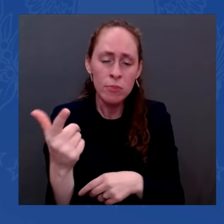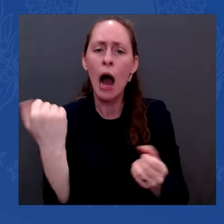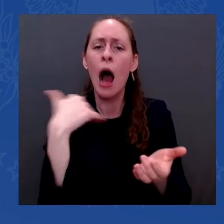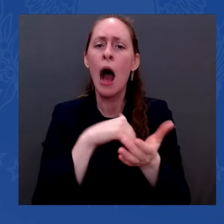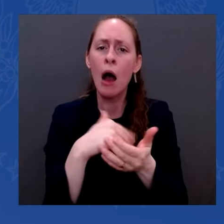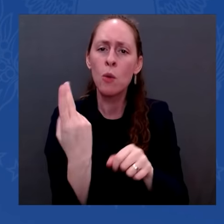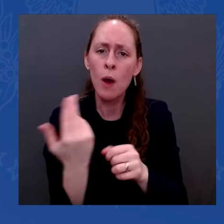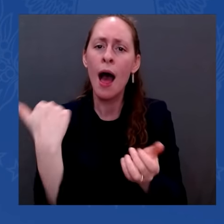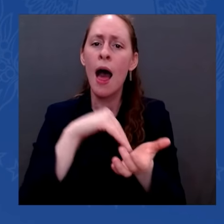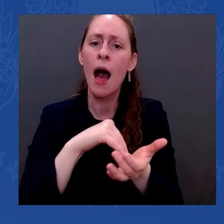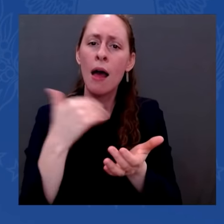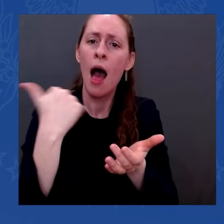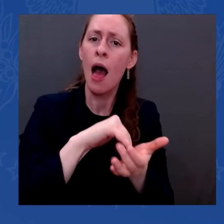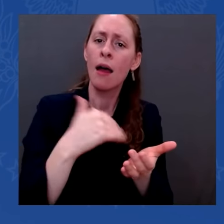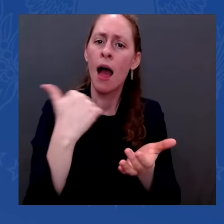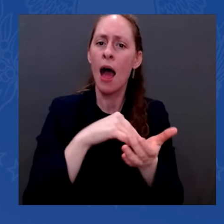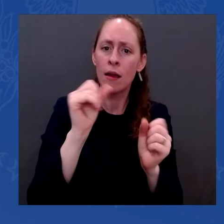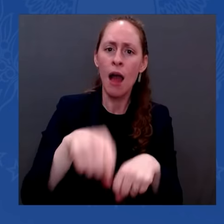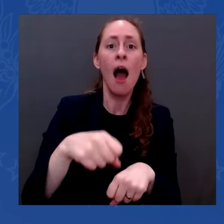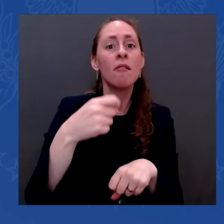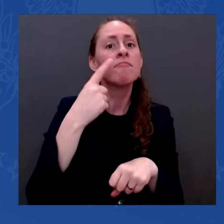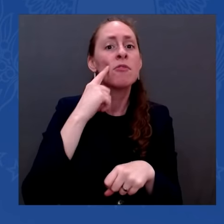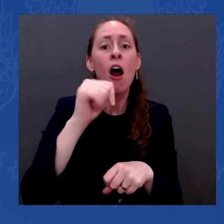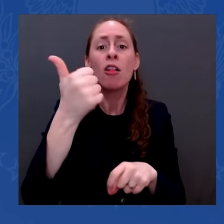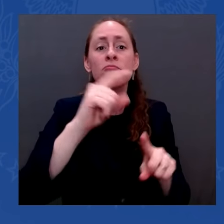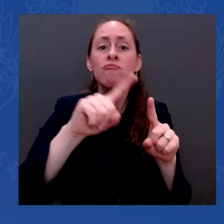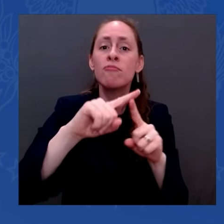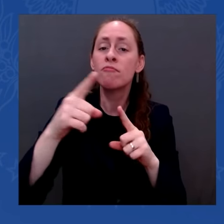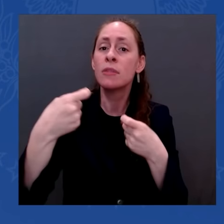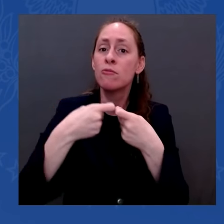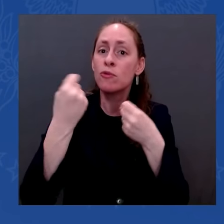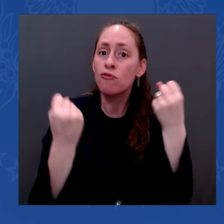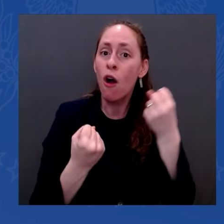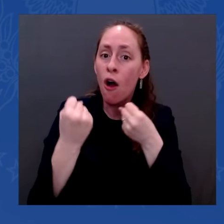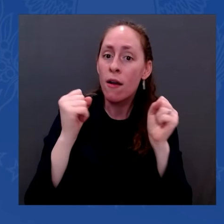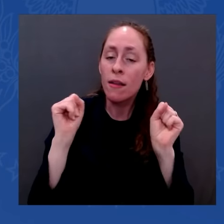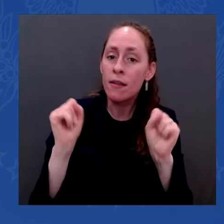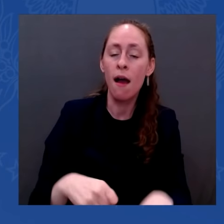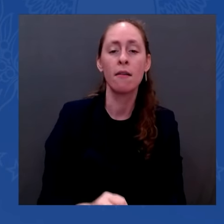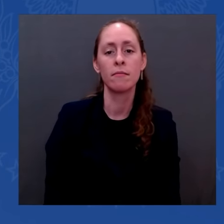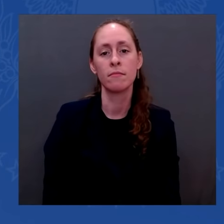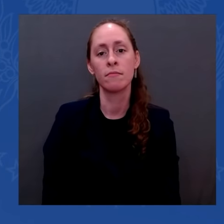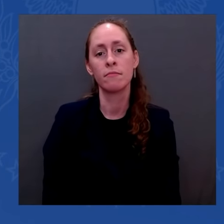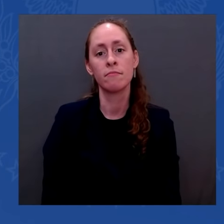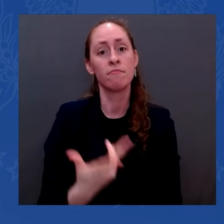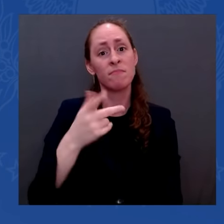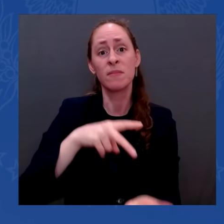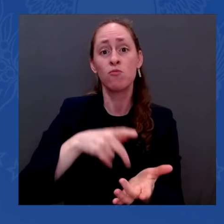And that's just the beginning, in my view. These new investments are going to do more than create good-paying jobs.